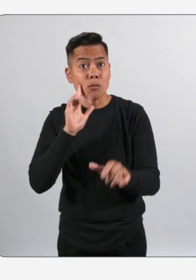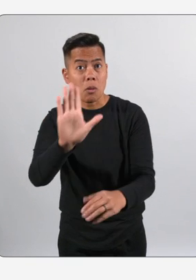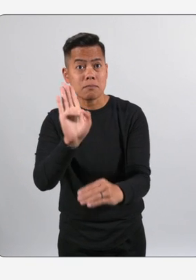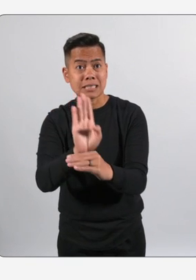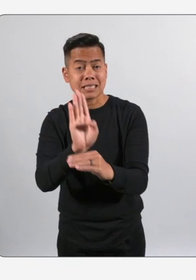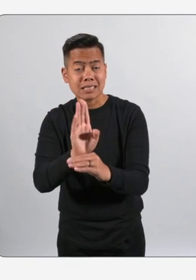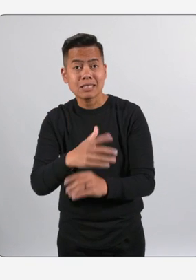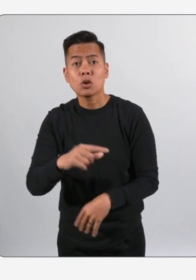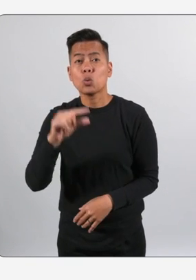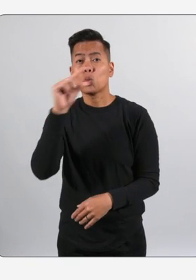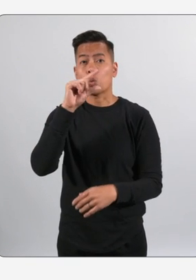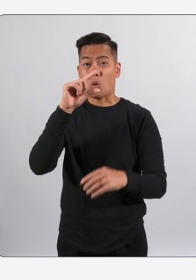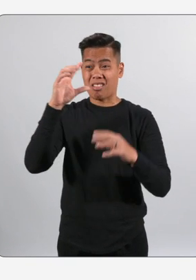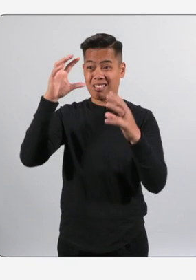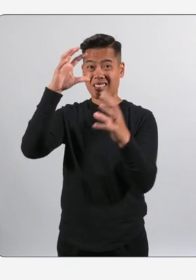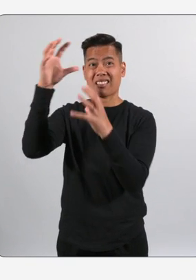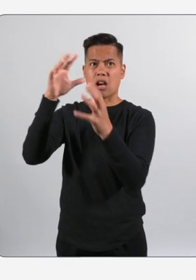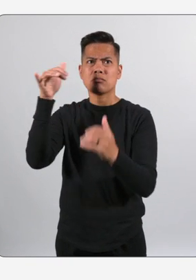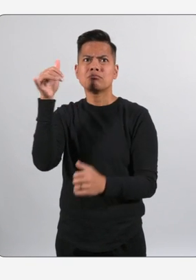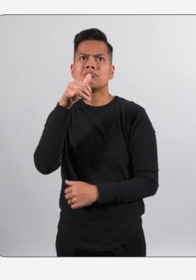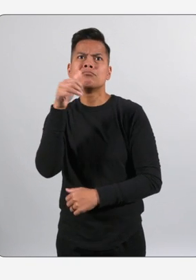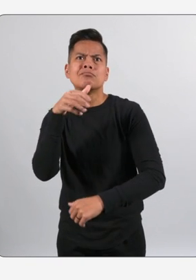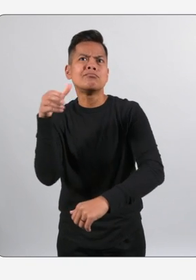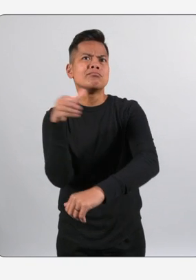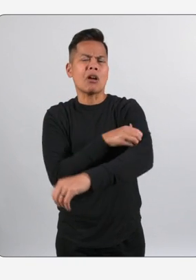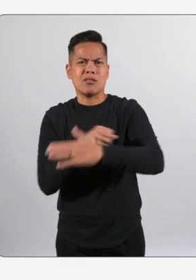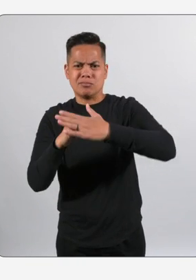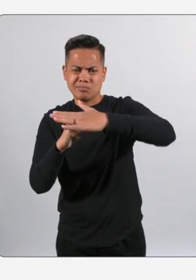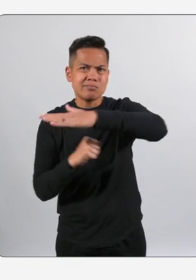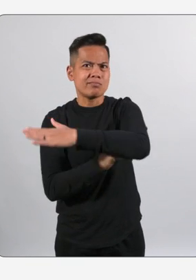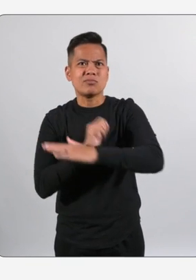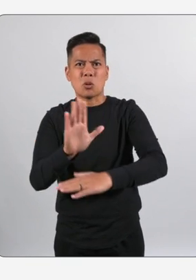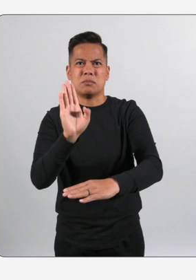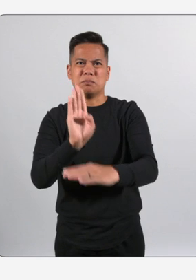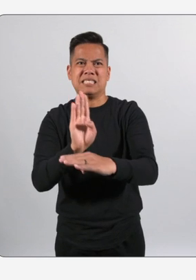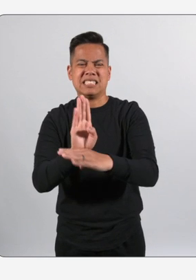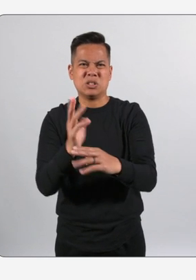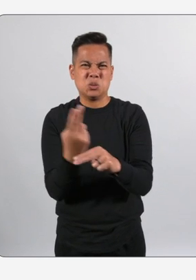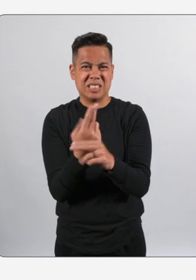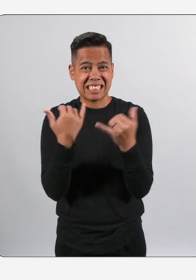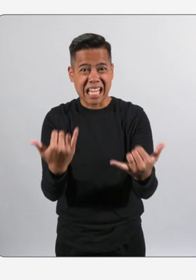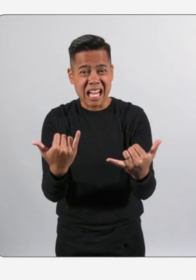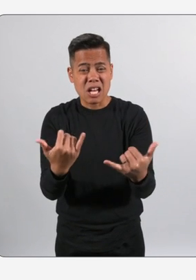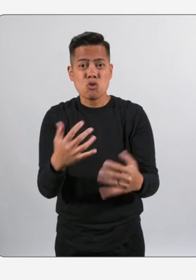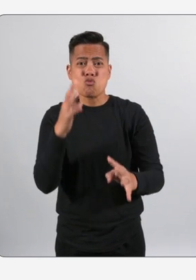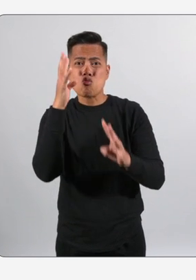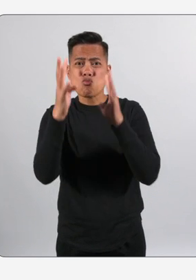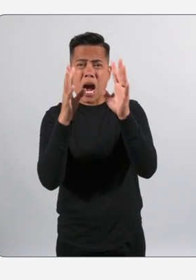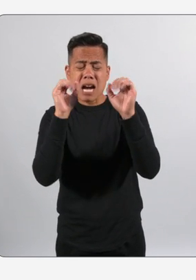launched powerful foundation models that your businesses can use now. To create amazing content, to